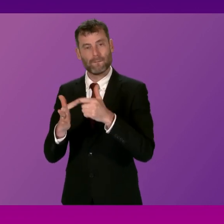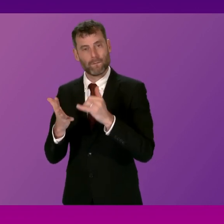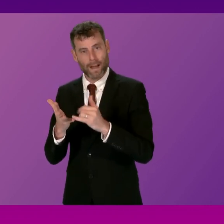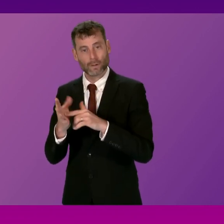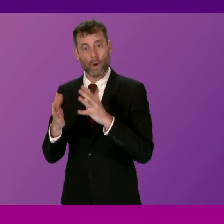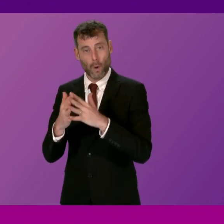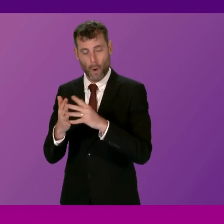law and Anne’s law.